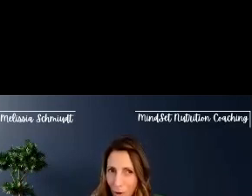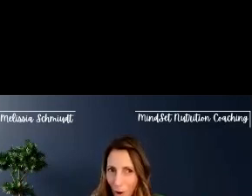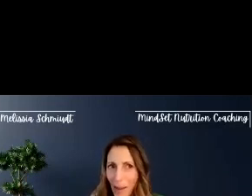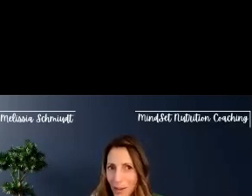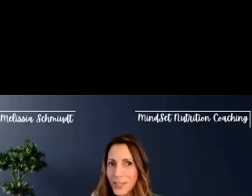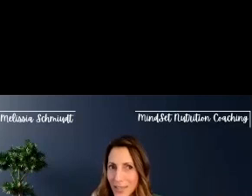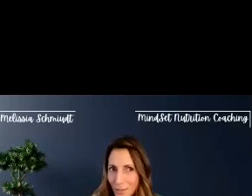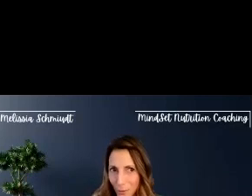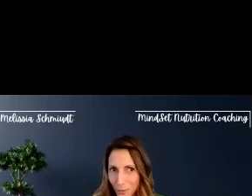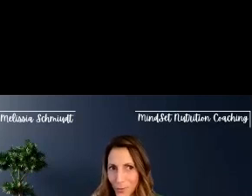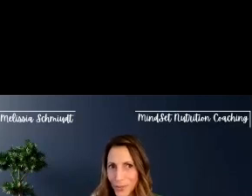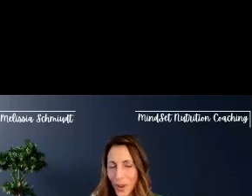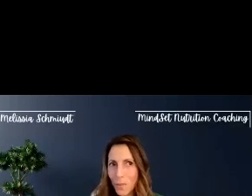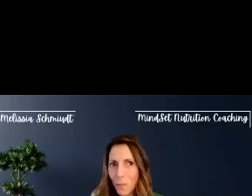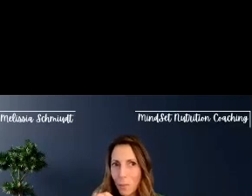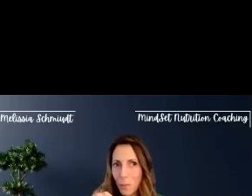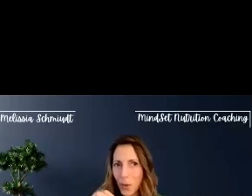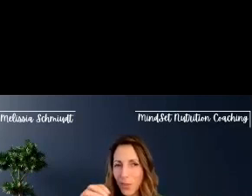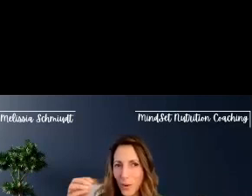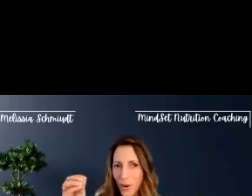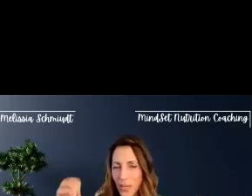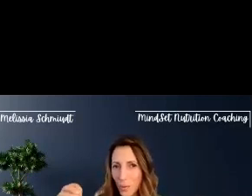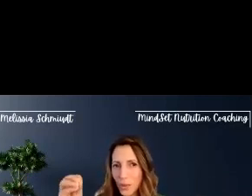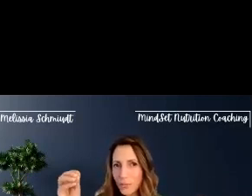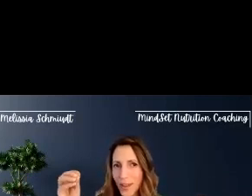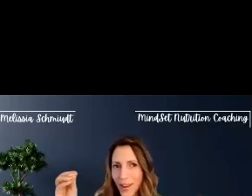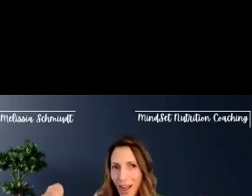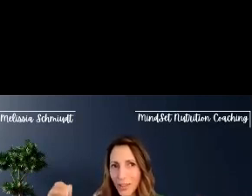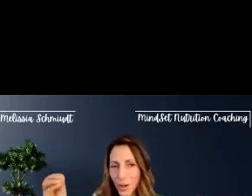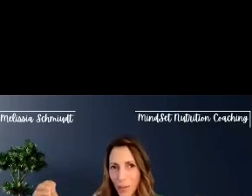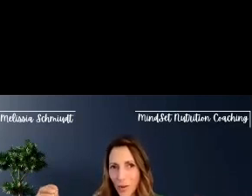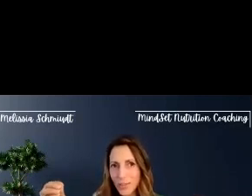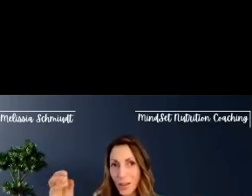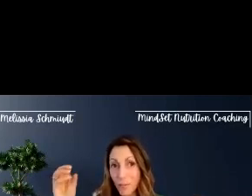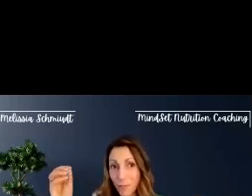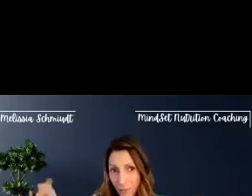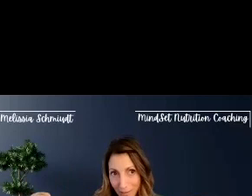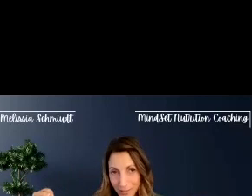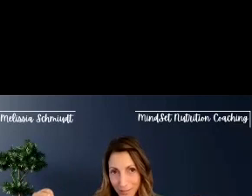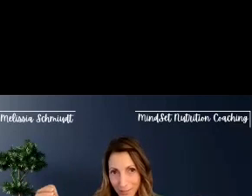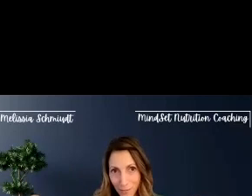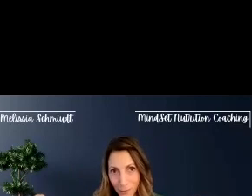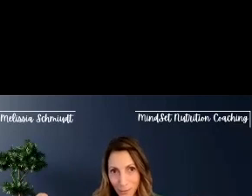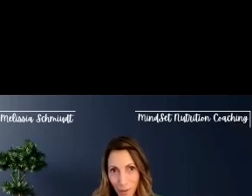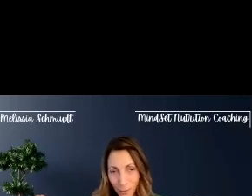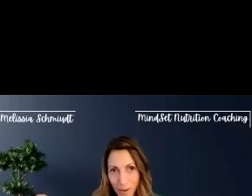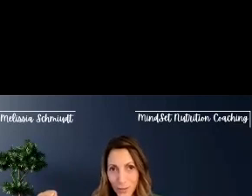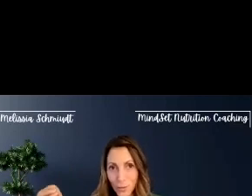There are carbohydrates in those foods, but there are equal if not higher amounts of fat in that food as well.